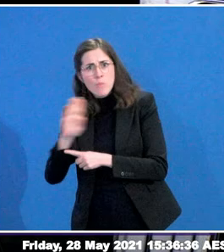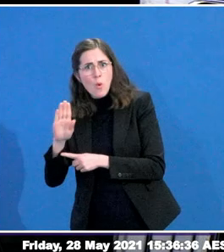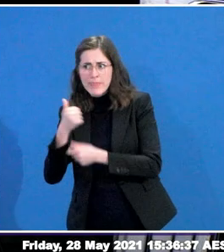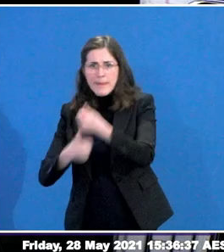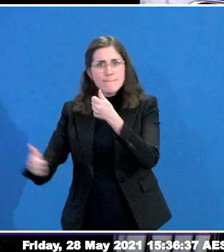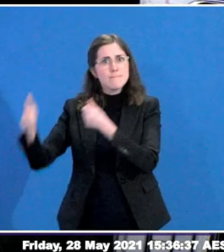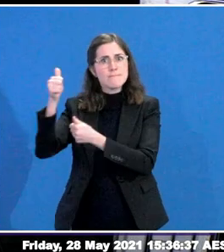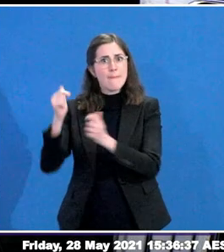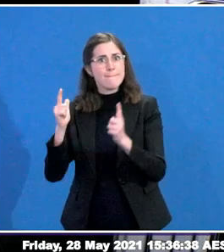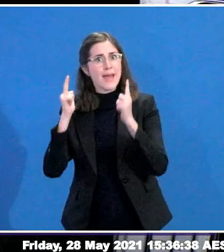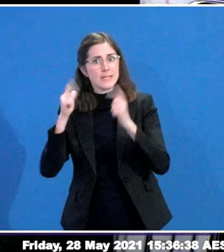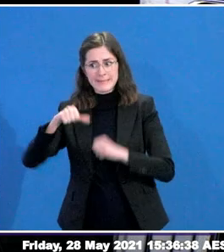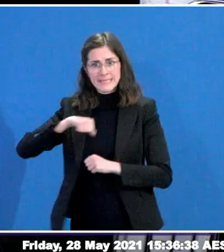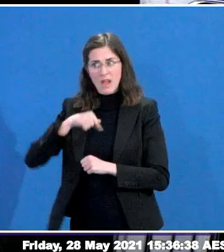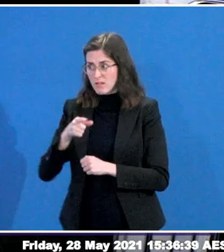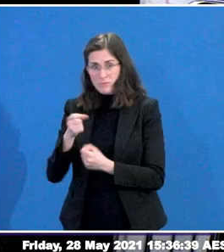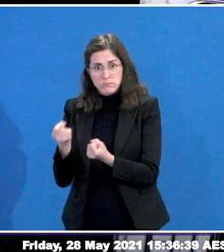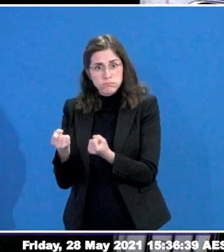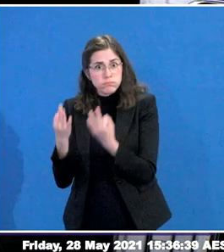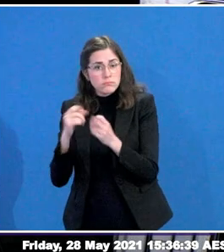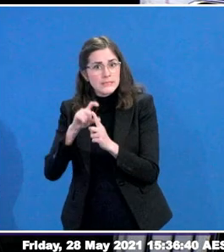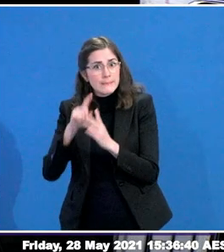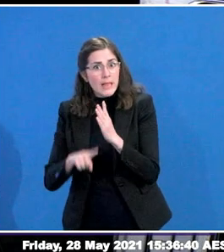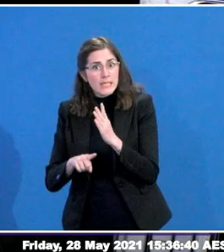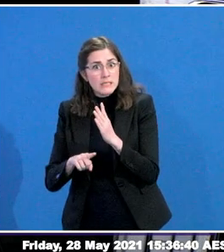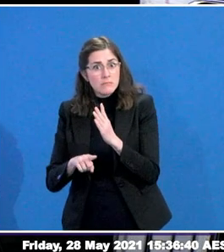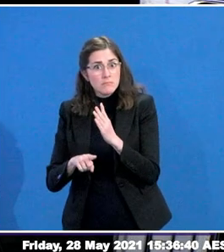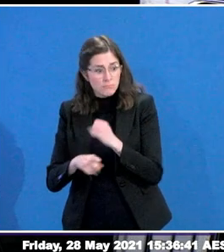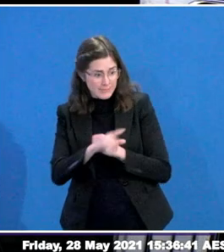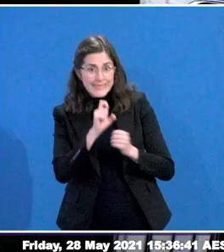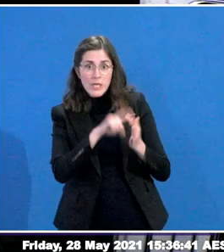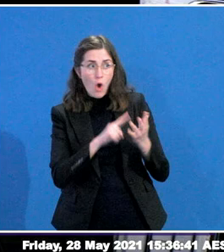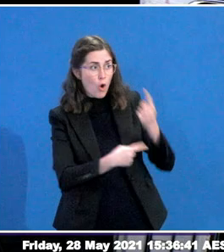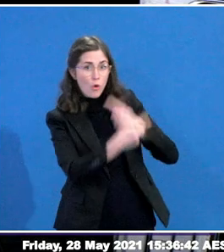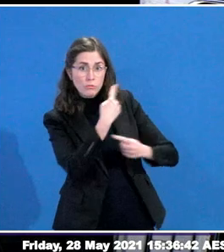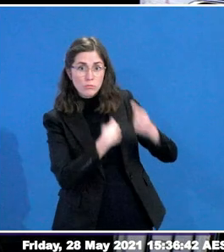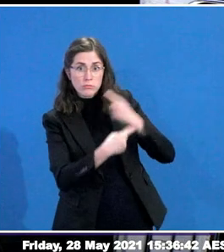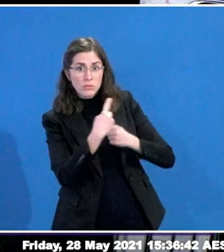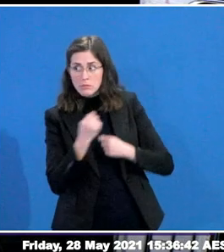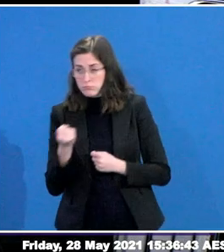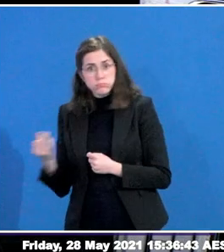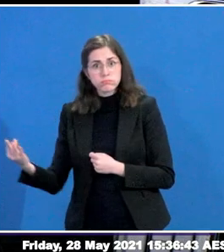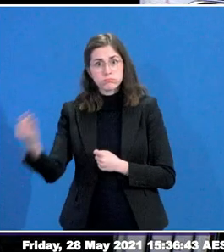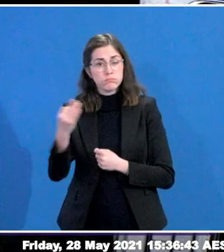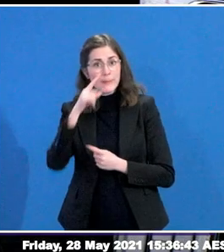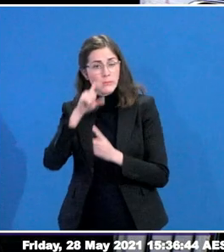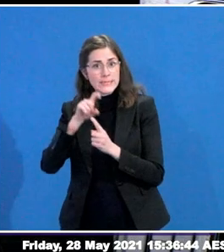by senior management, none of whom, according to the evidence, appear to have lived experience with disability.